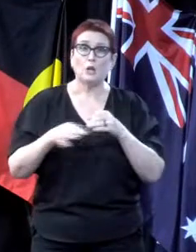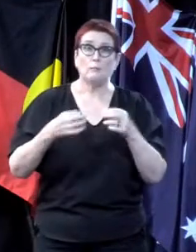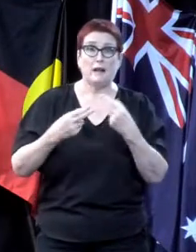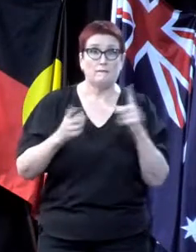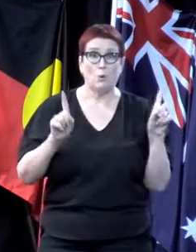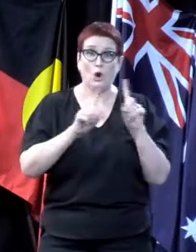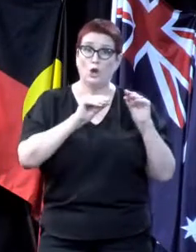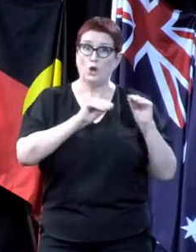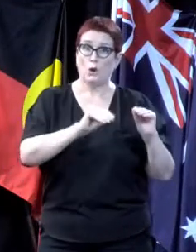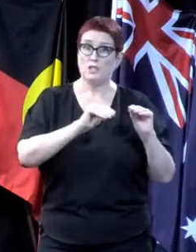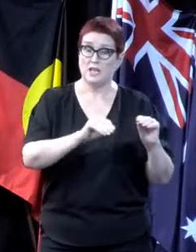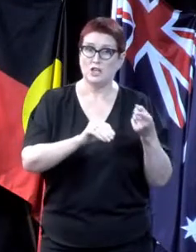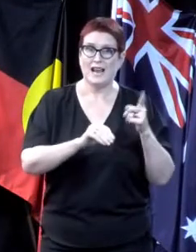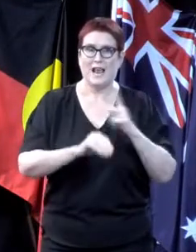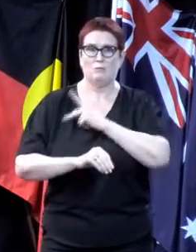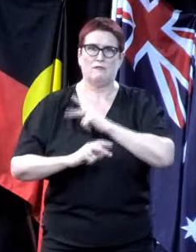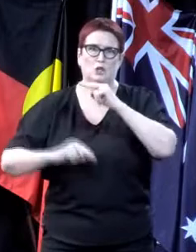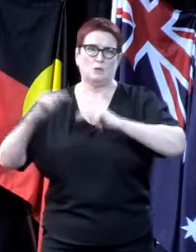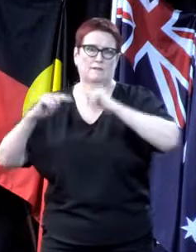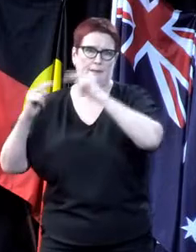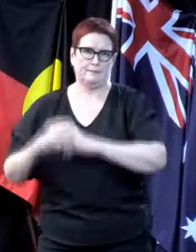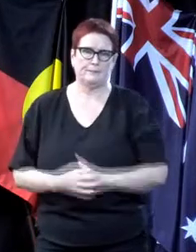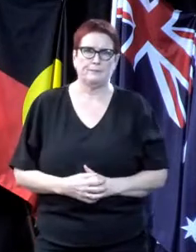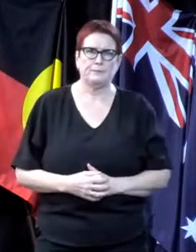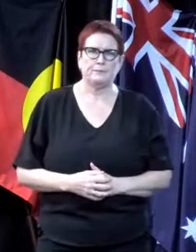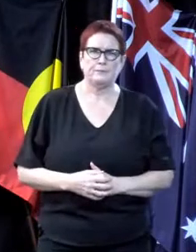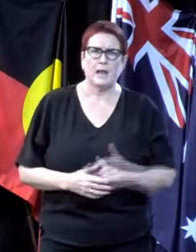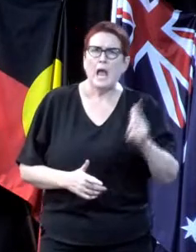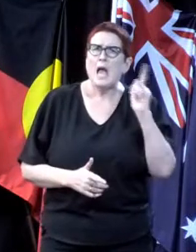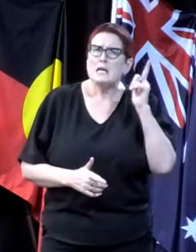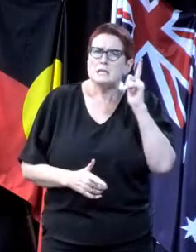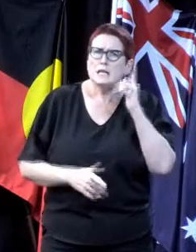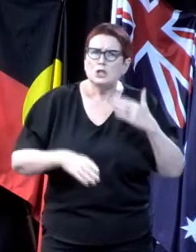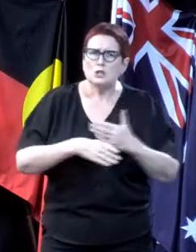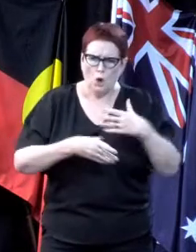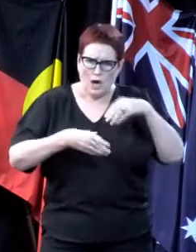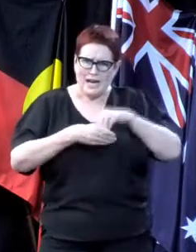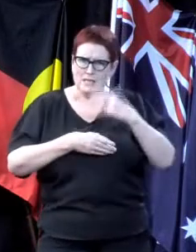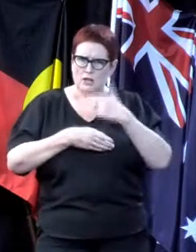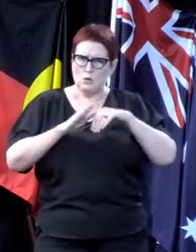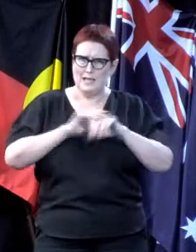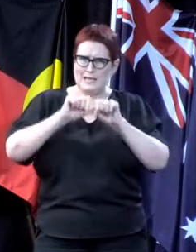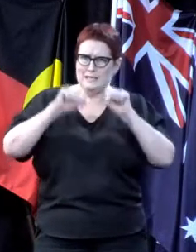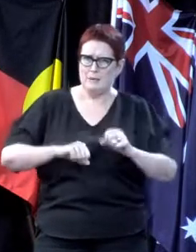with staff to co-teach. Teachers had been sourced internally in Semester Two, 2013,